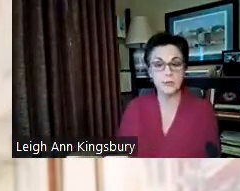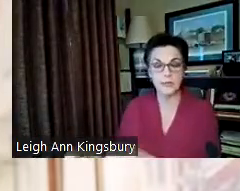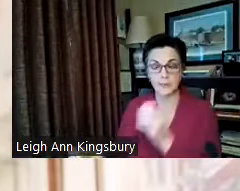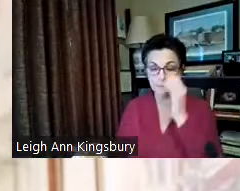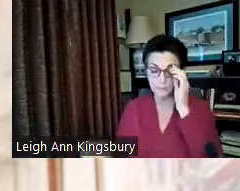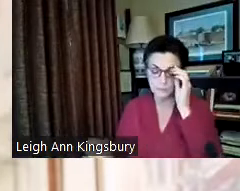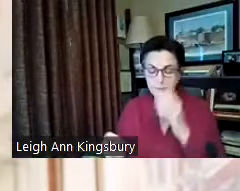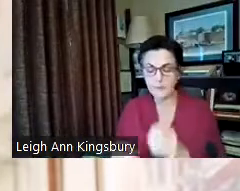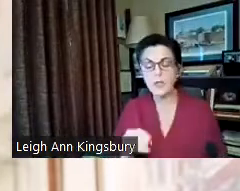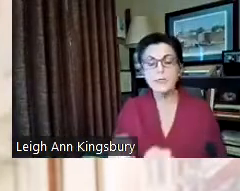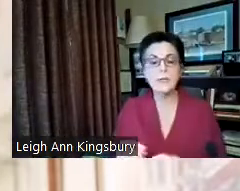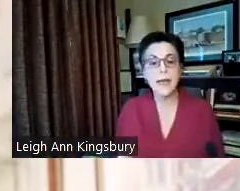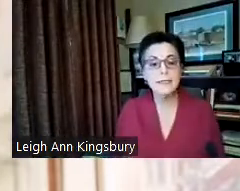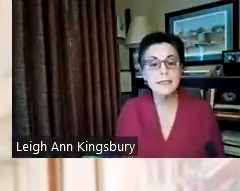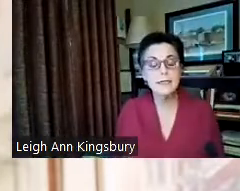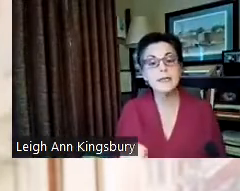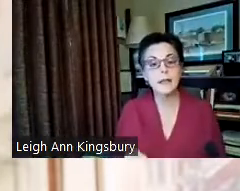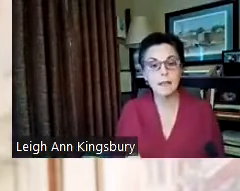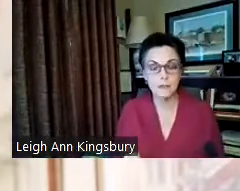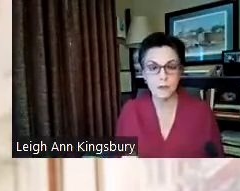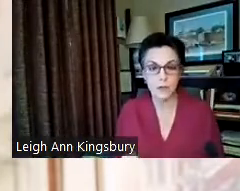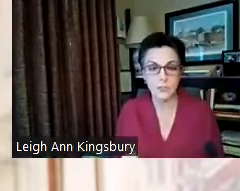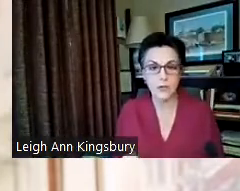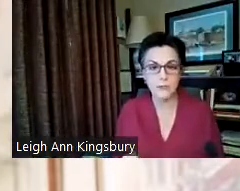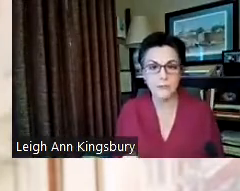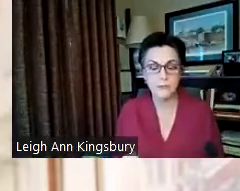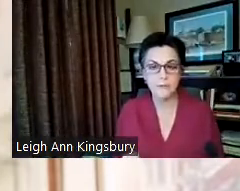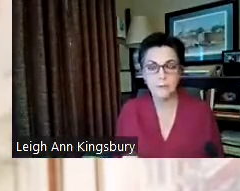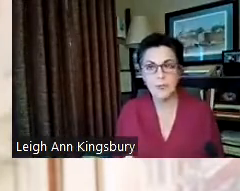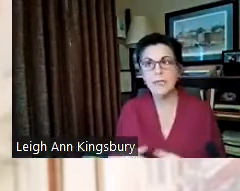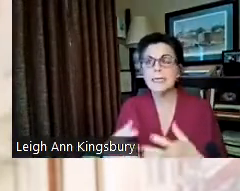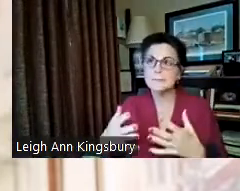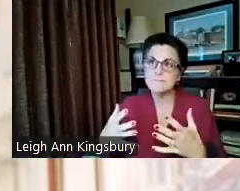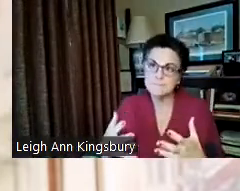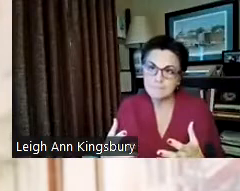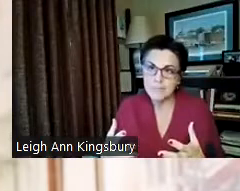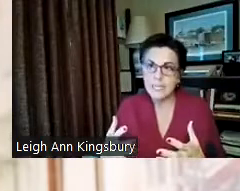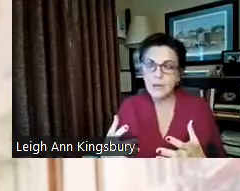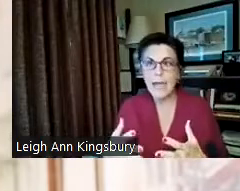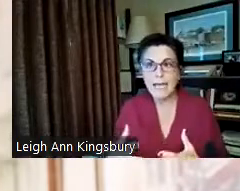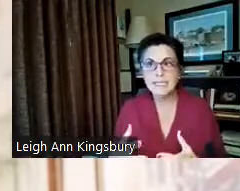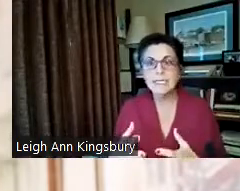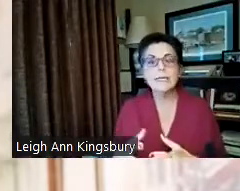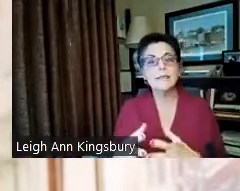what can happen. So capacity is a clinical construct capacity in